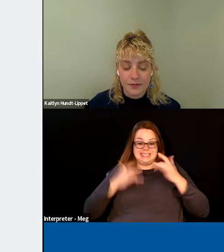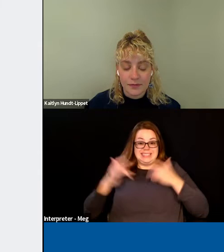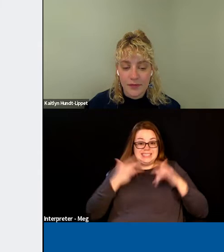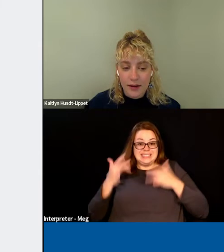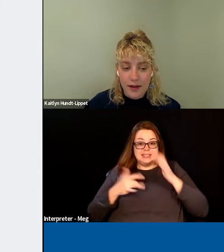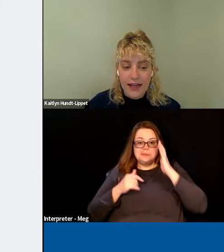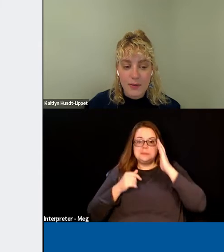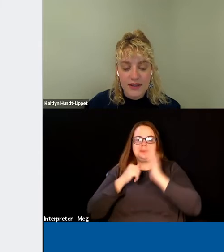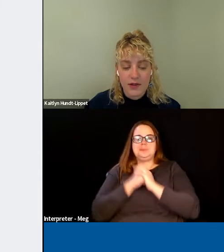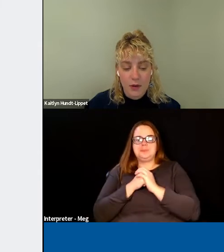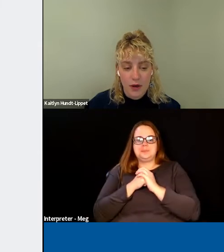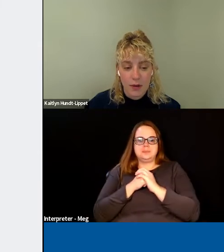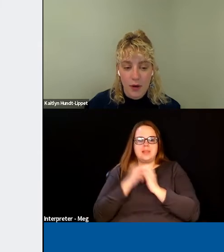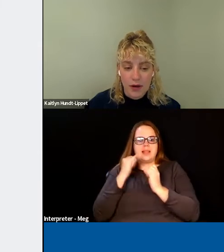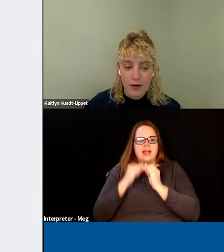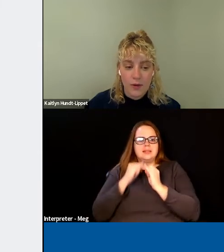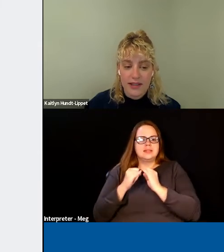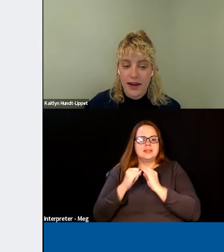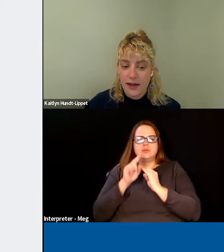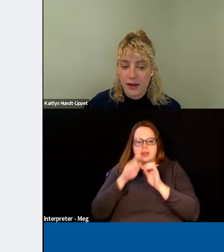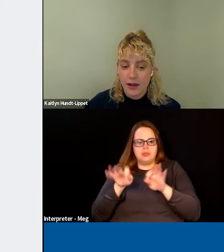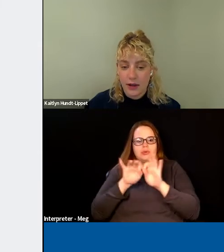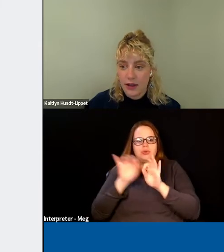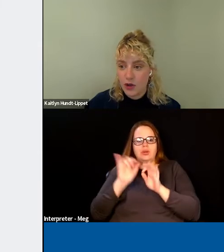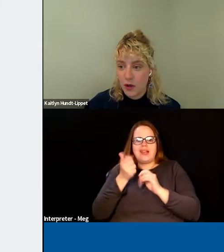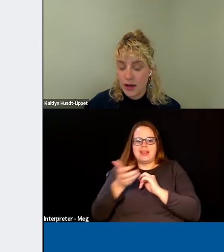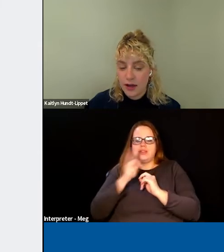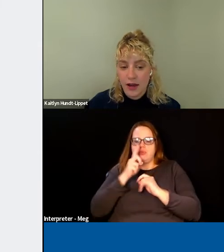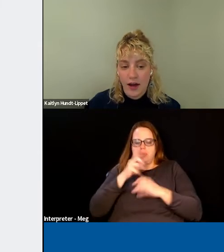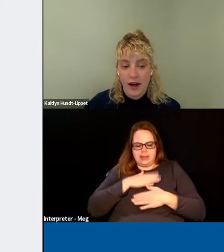The last one is also quite important: was there anything you really enjoyed?